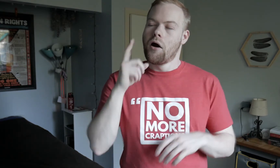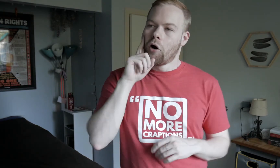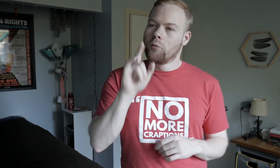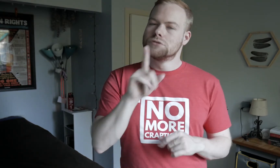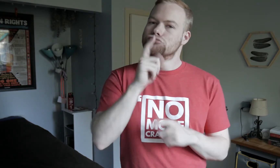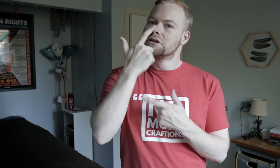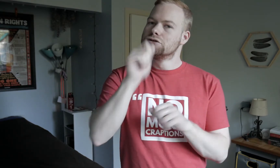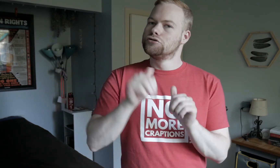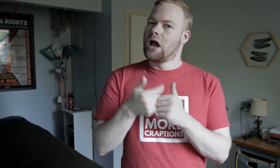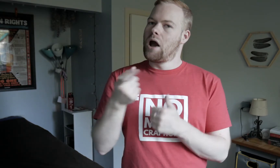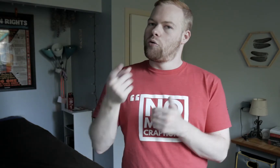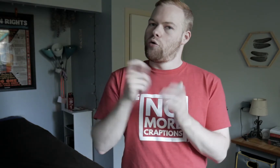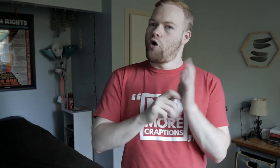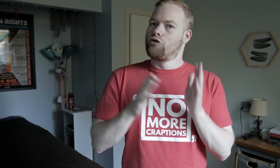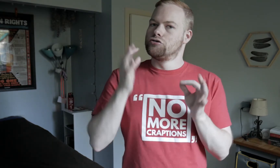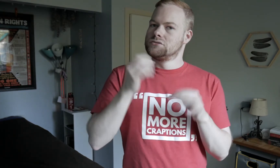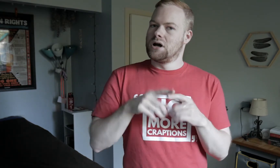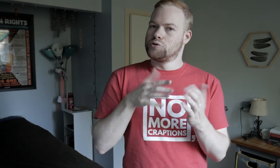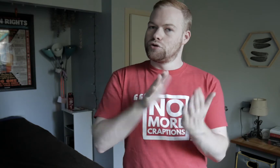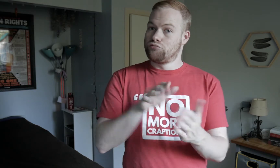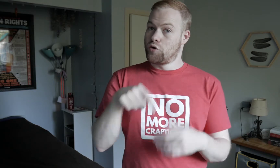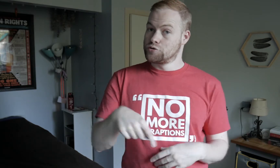I thought that was really interesting, how the author decided to approach this.